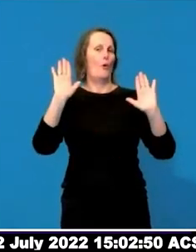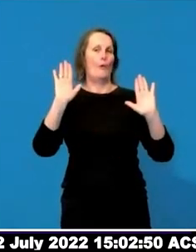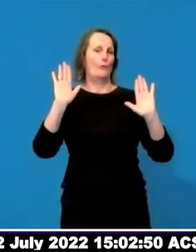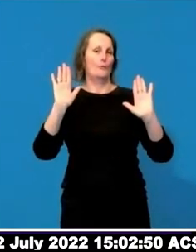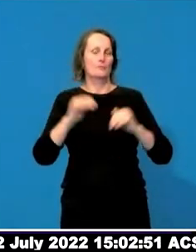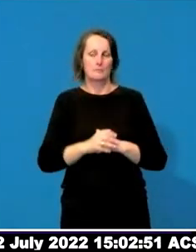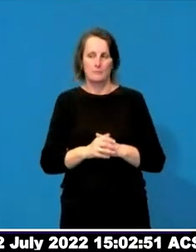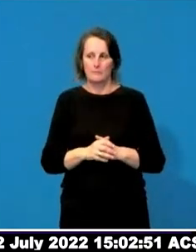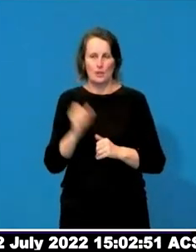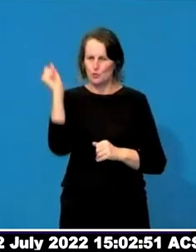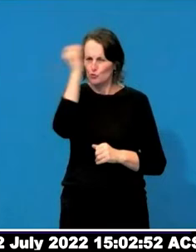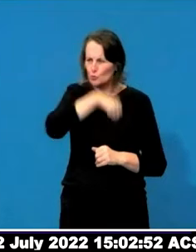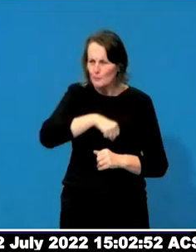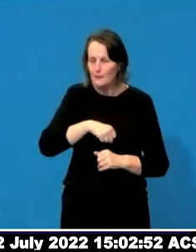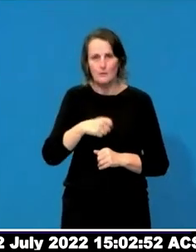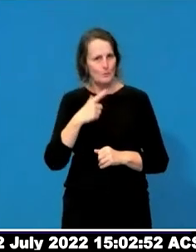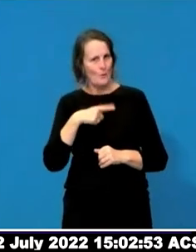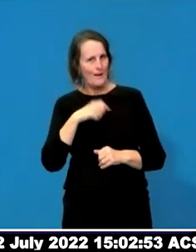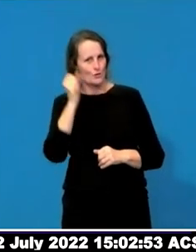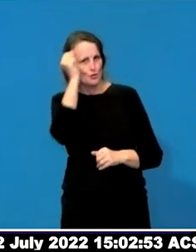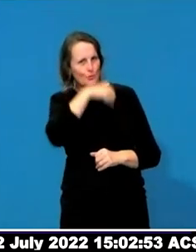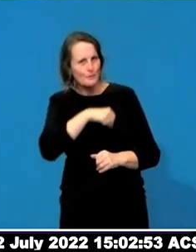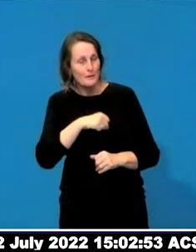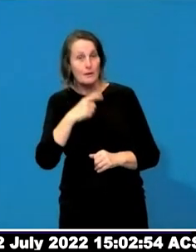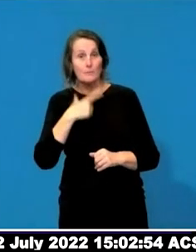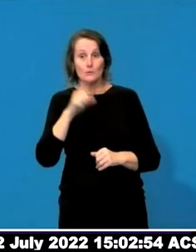Why is it ridiculous? Because there's people like me who just don't know,